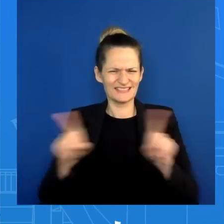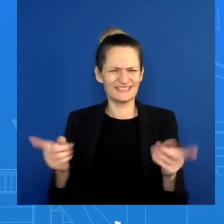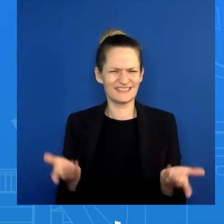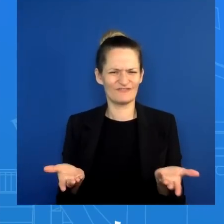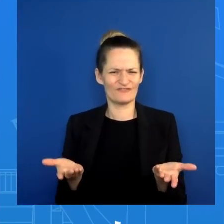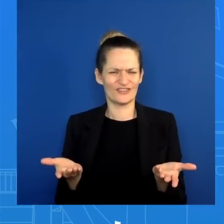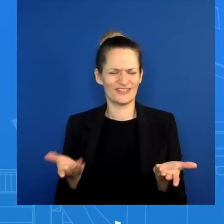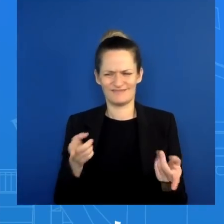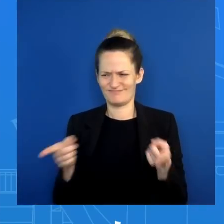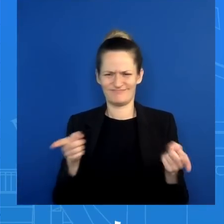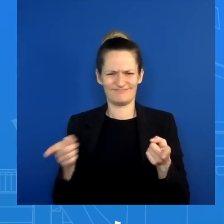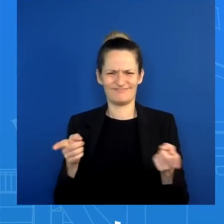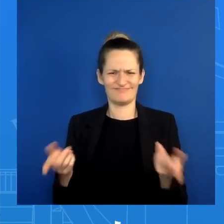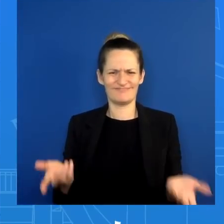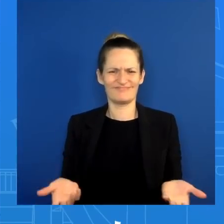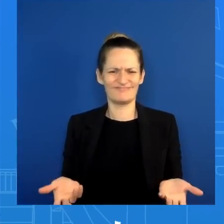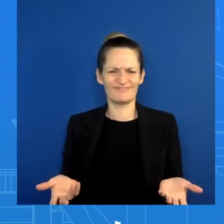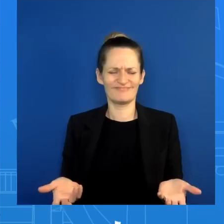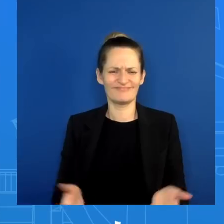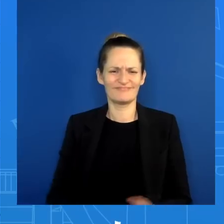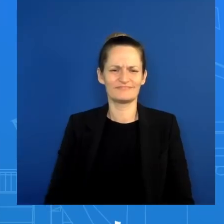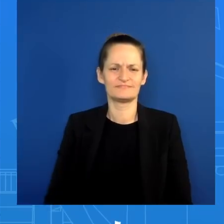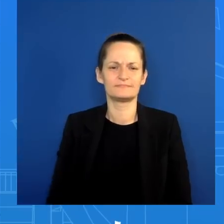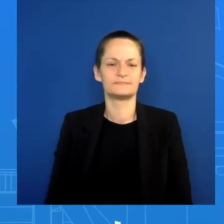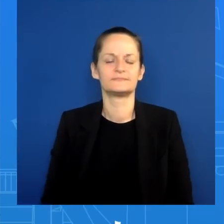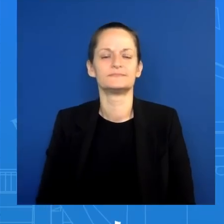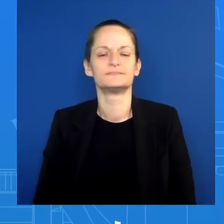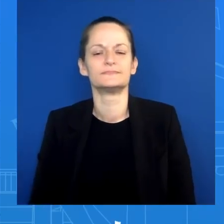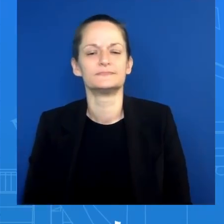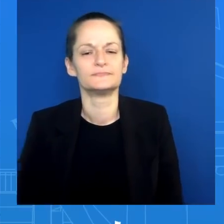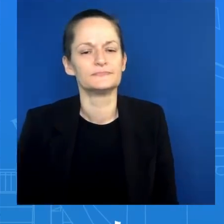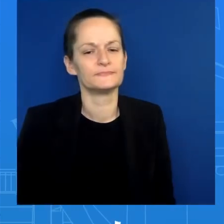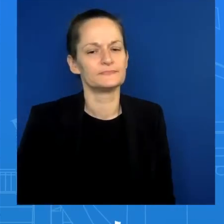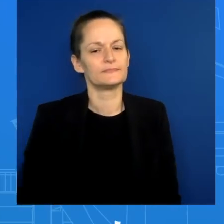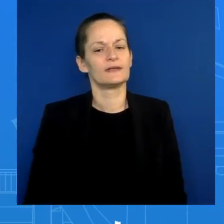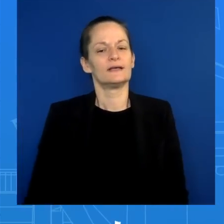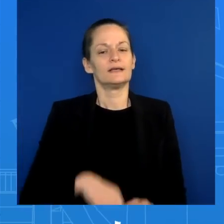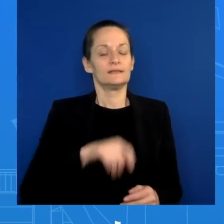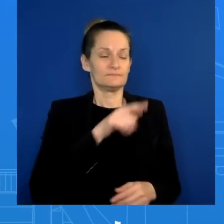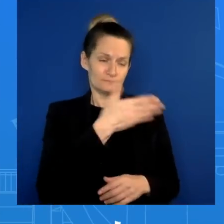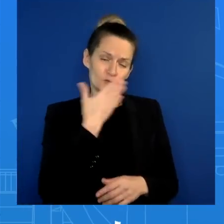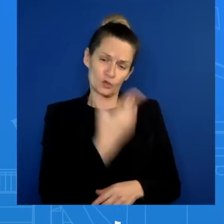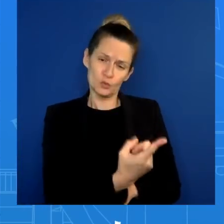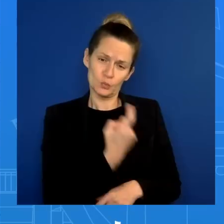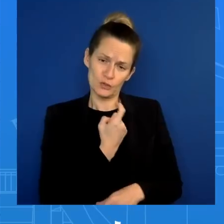because there are going to be some be some people. When we lift the pause, that's still going to suffer.